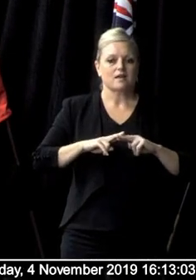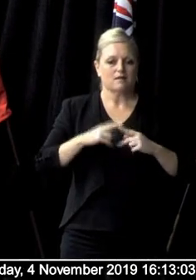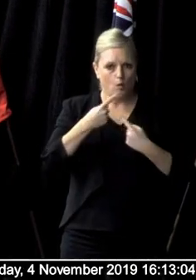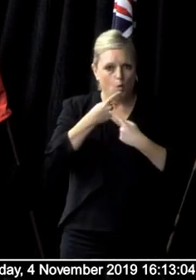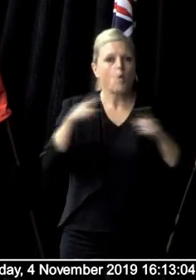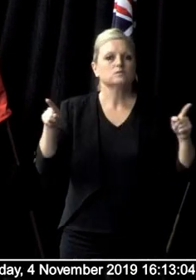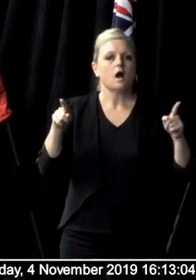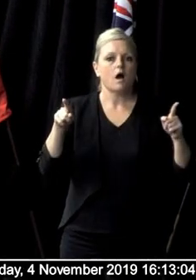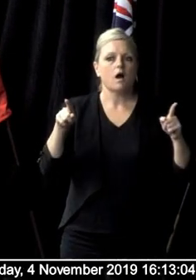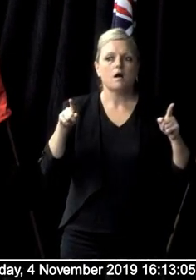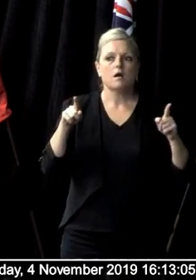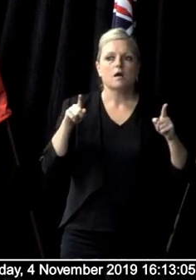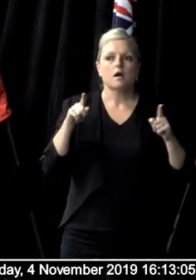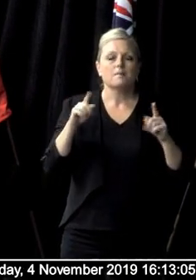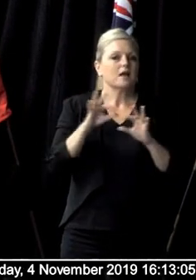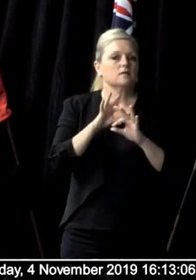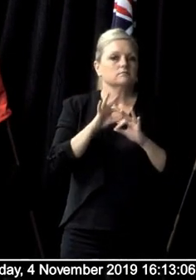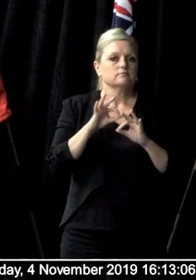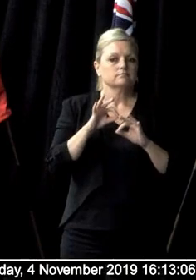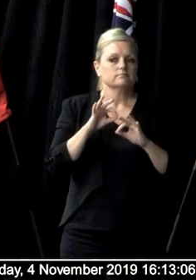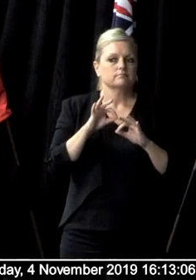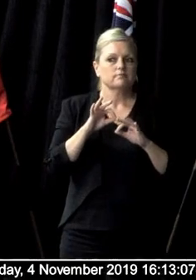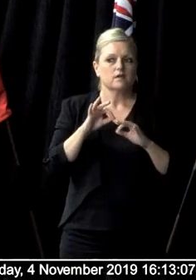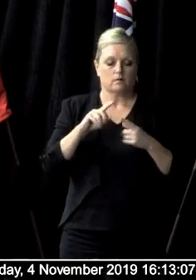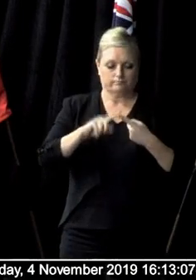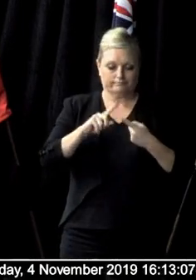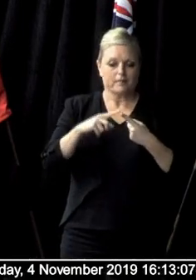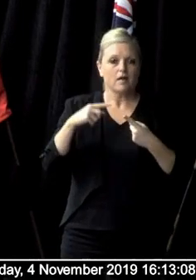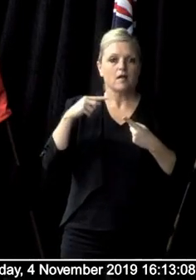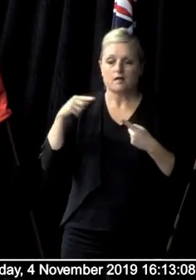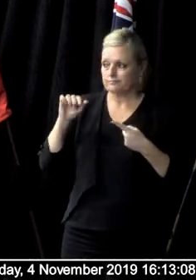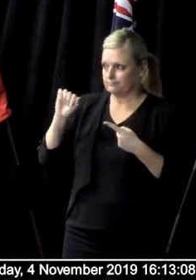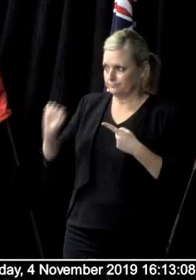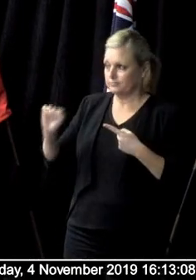non-identification or anything which might identify the school that her son attended